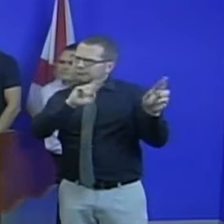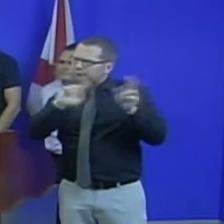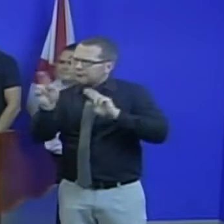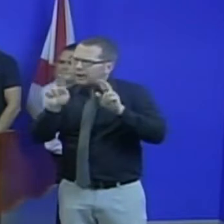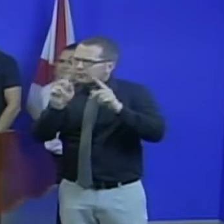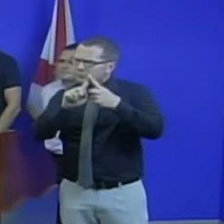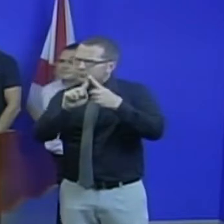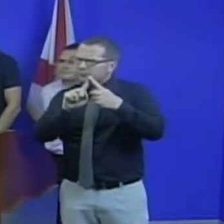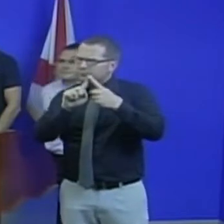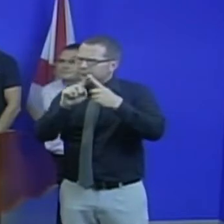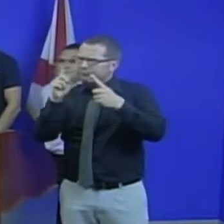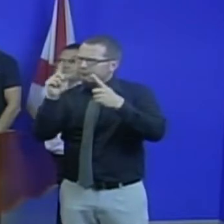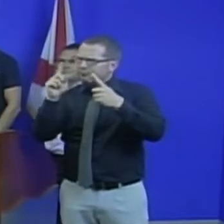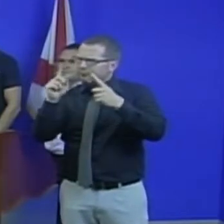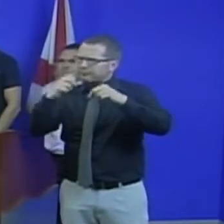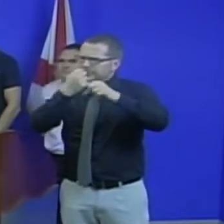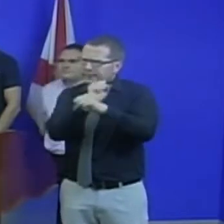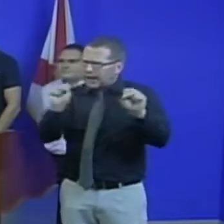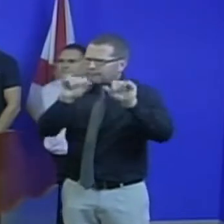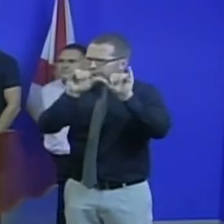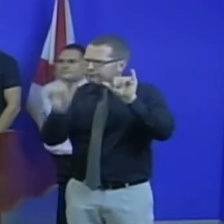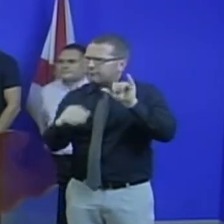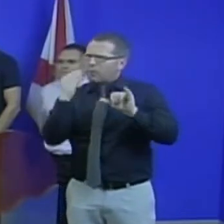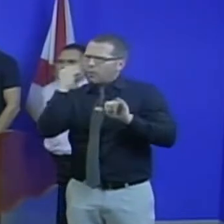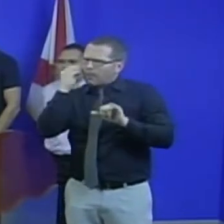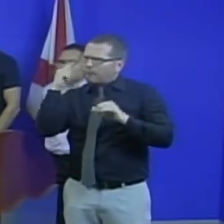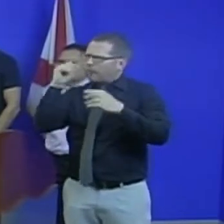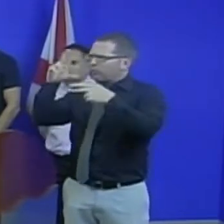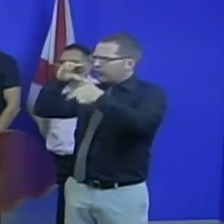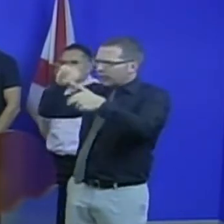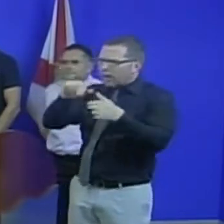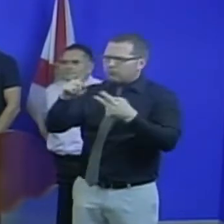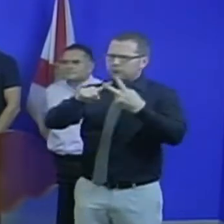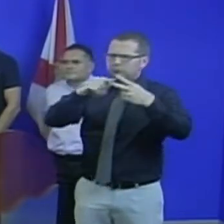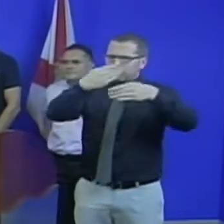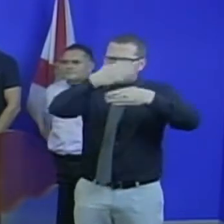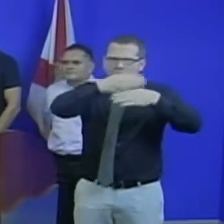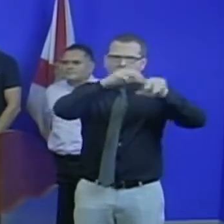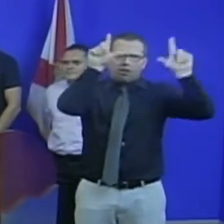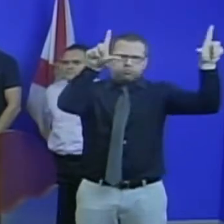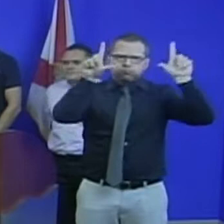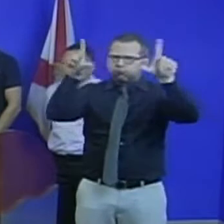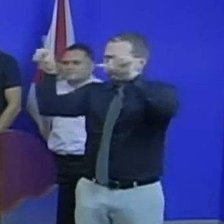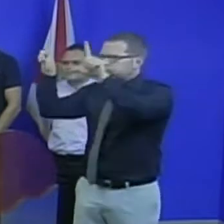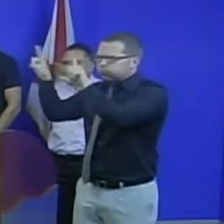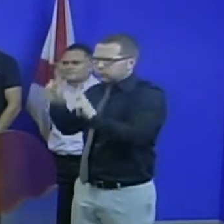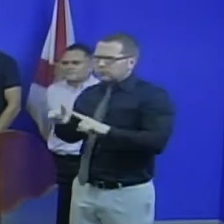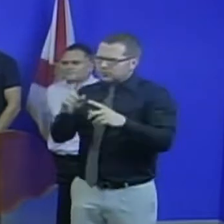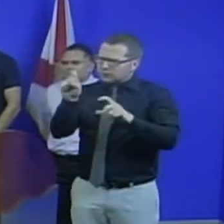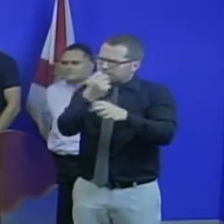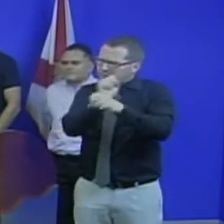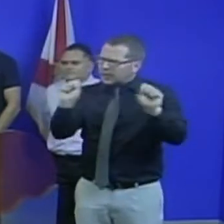AROUND YOUR HOME AND SECURED EVERYTHING. YOU SHOULD HAVE SUFFICIENT FOOD, MEDICINE AND SUPPLIES FOR EACH